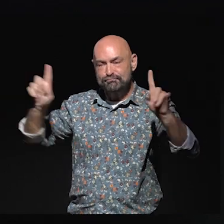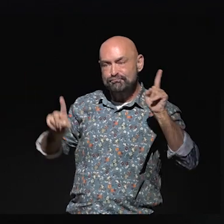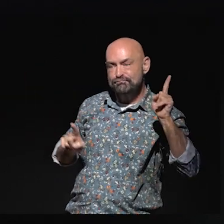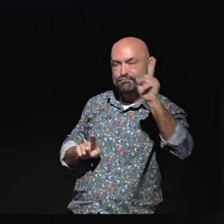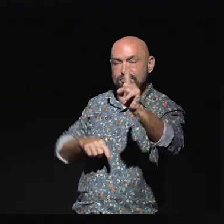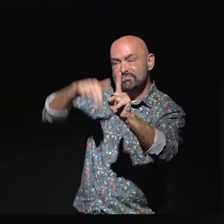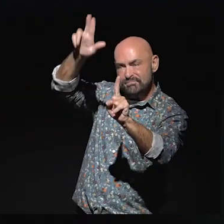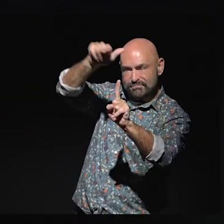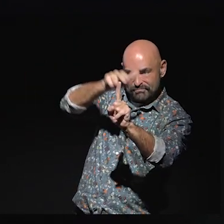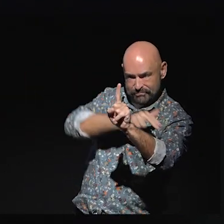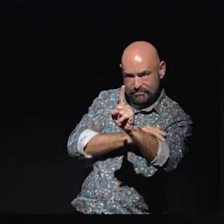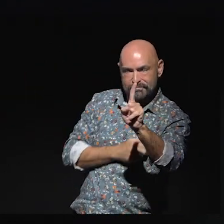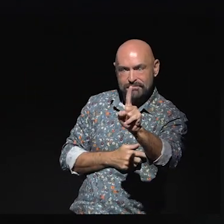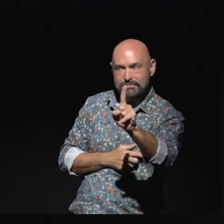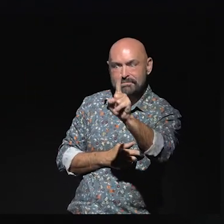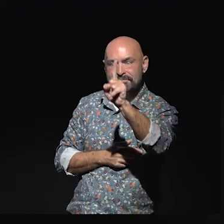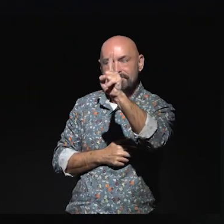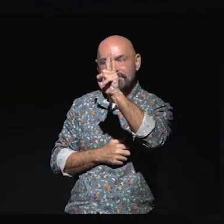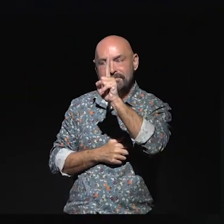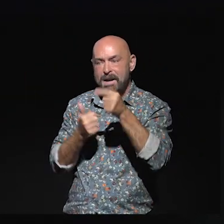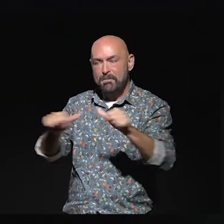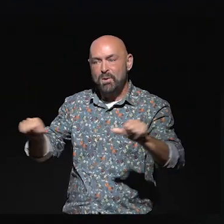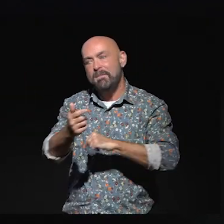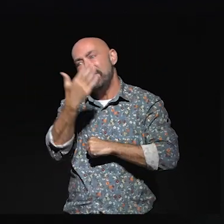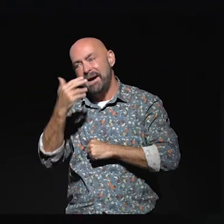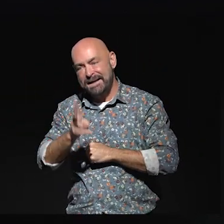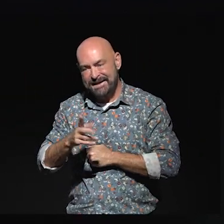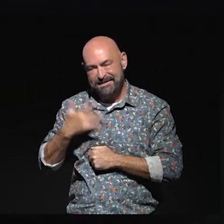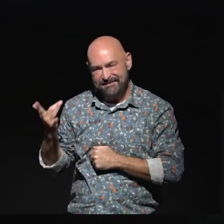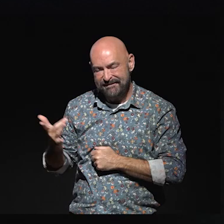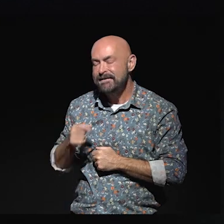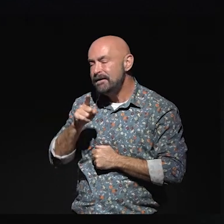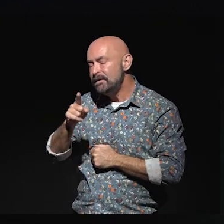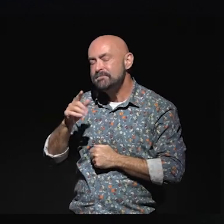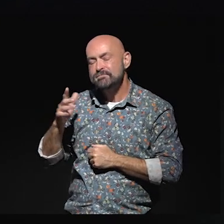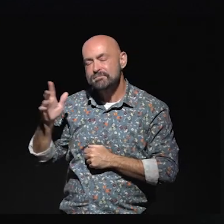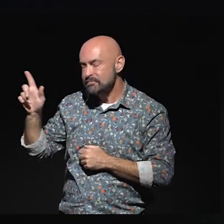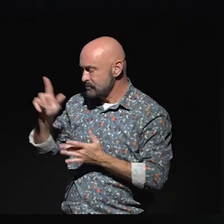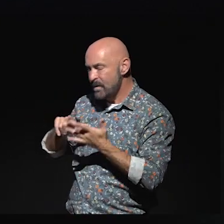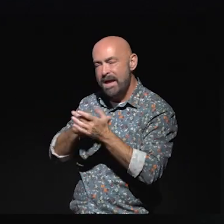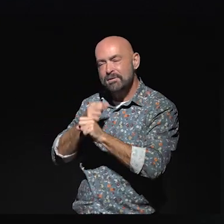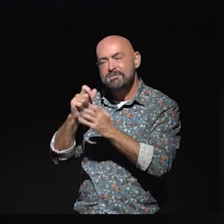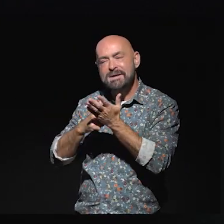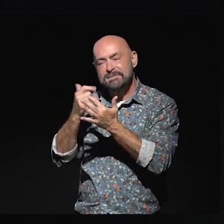The return of the repressed, as it were. And I think Ingres knew that would happen.